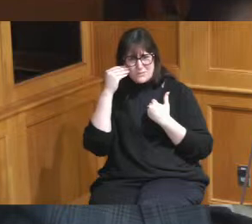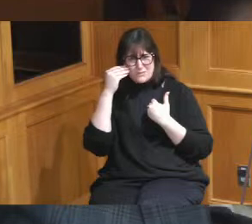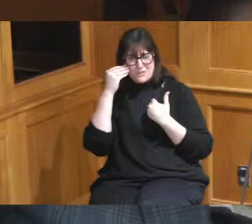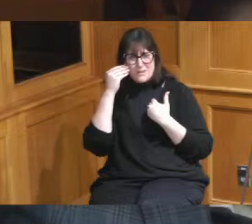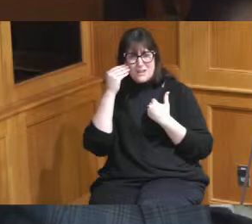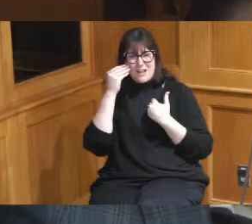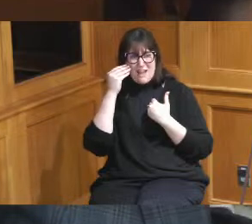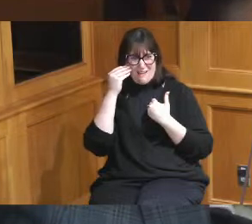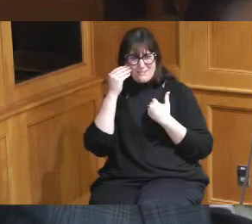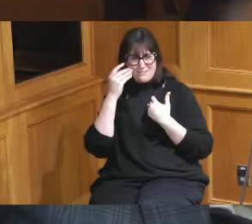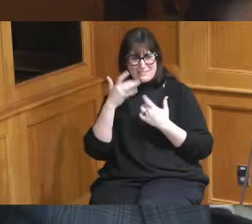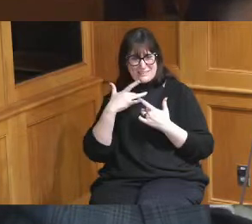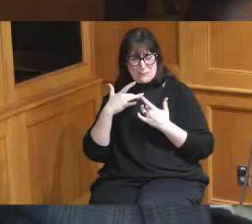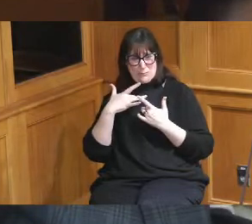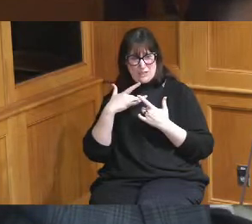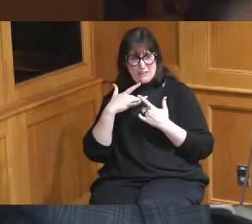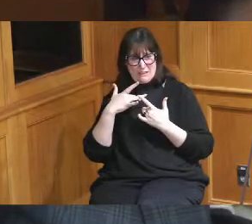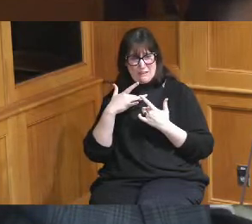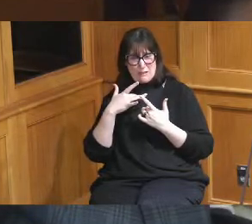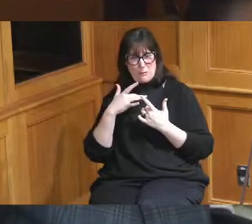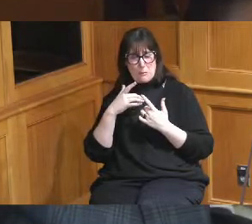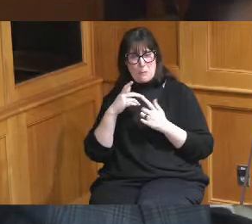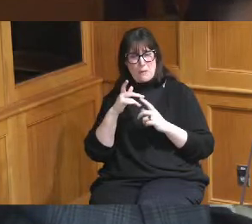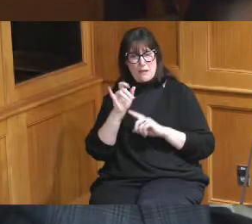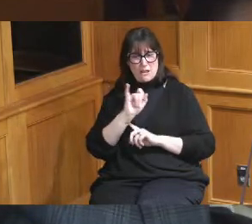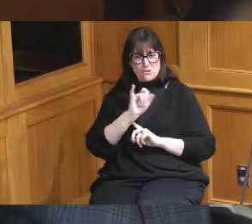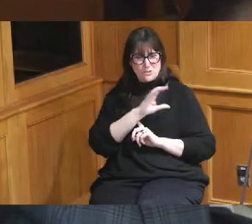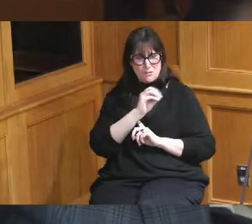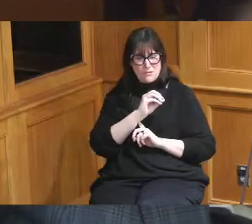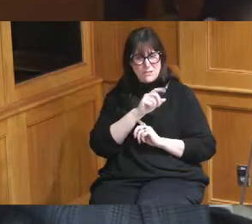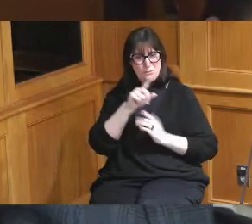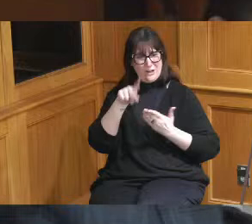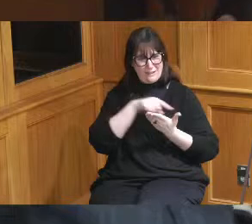companies was hearing they were cancelling people's Insurance in Southern California the